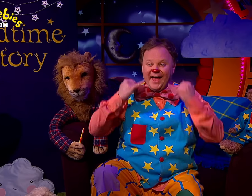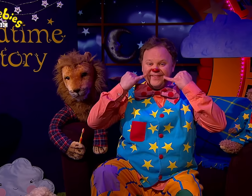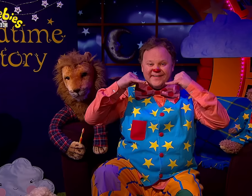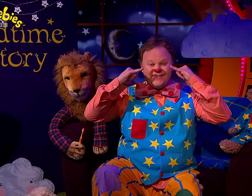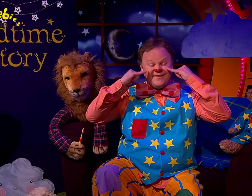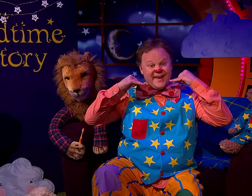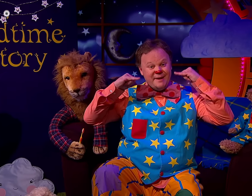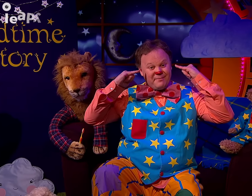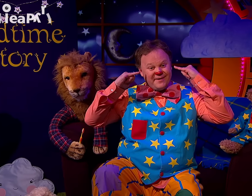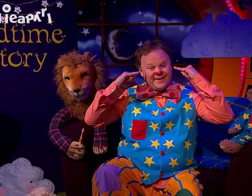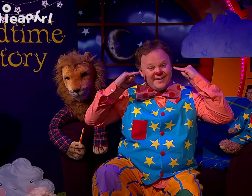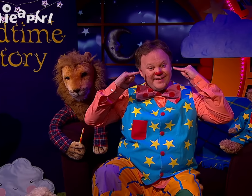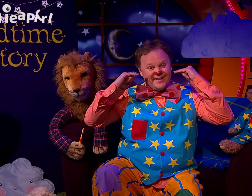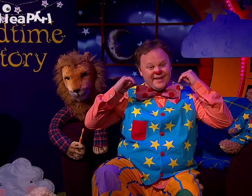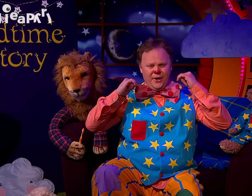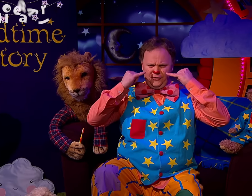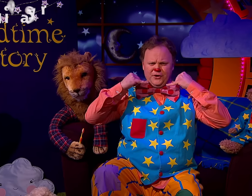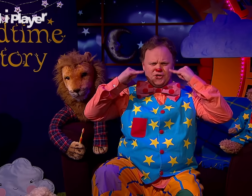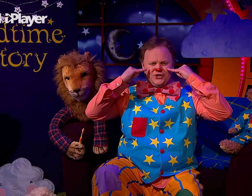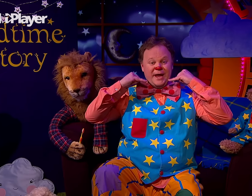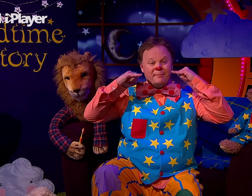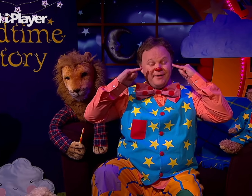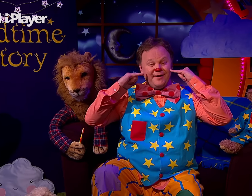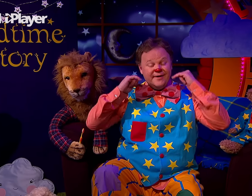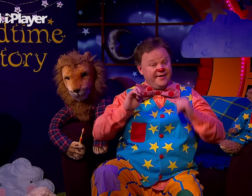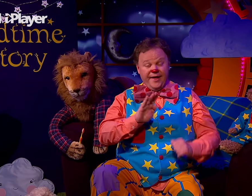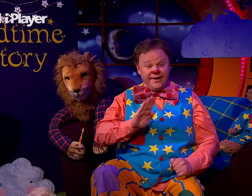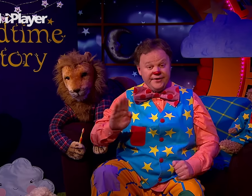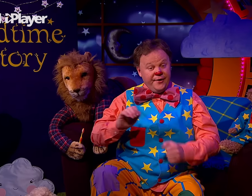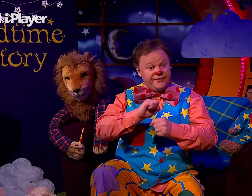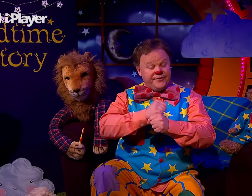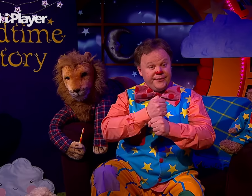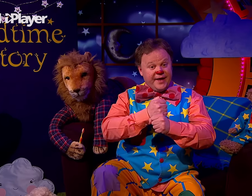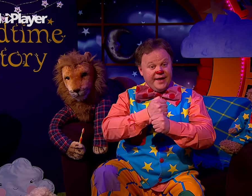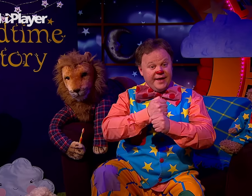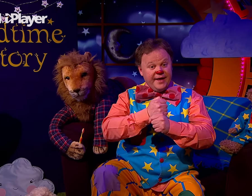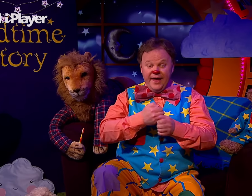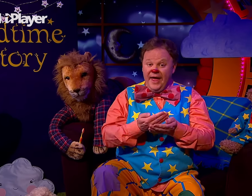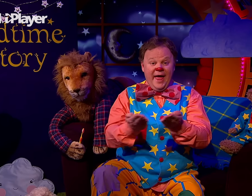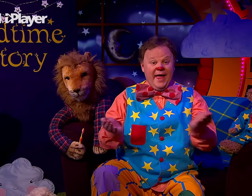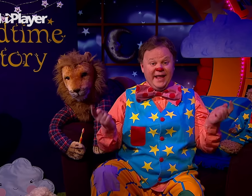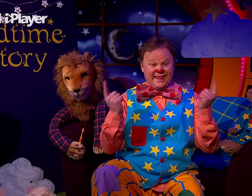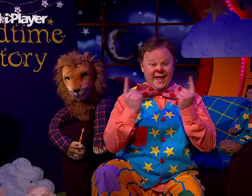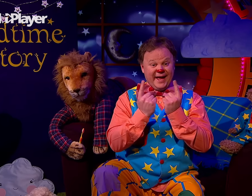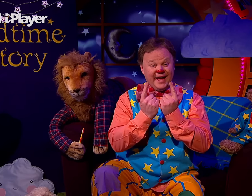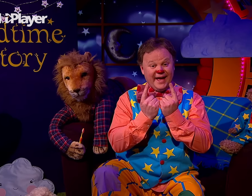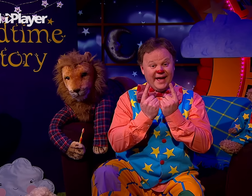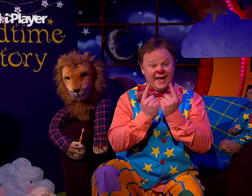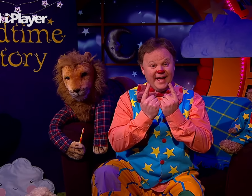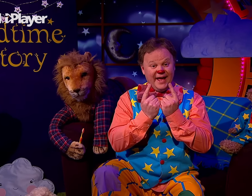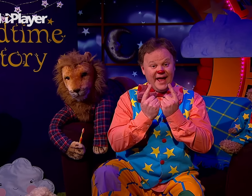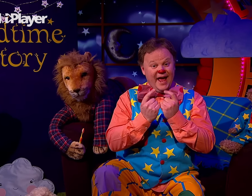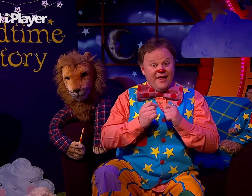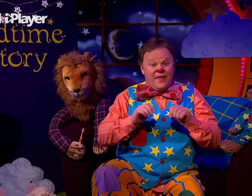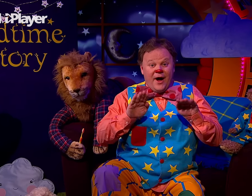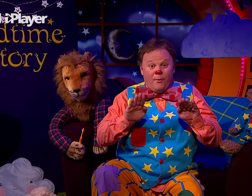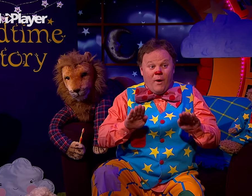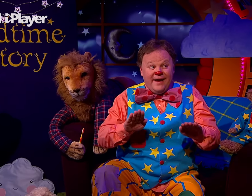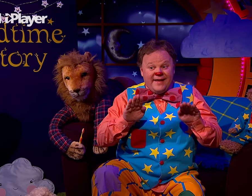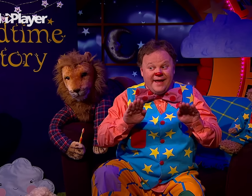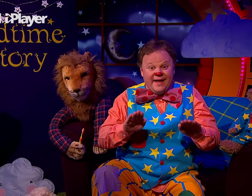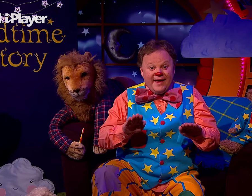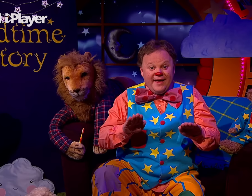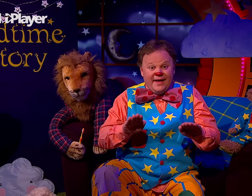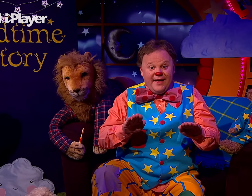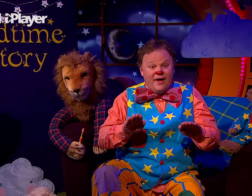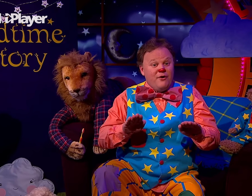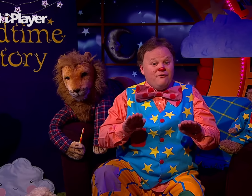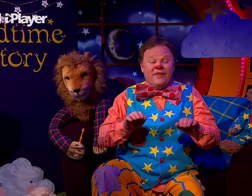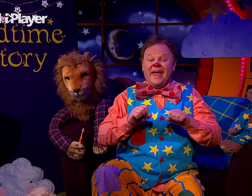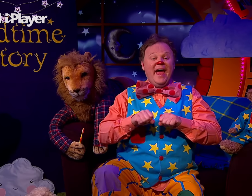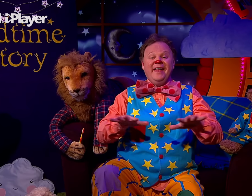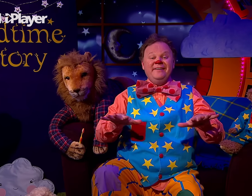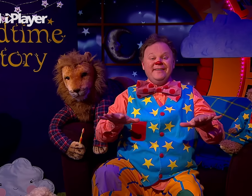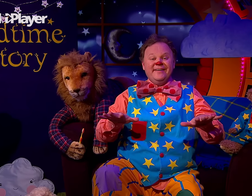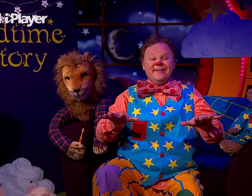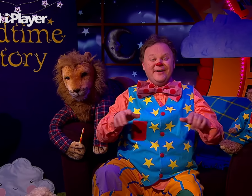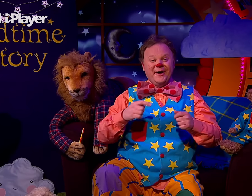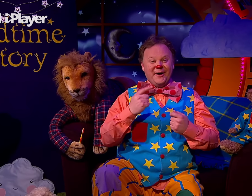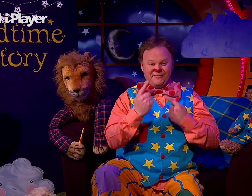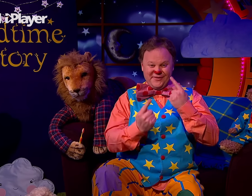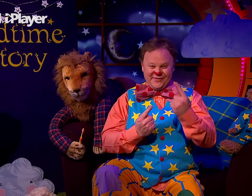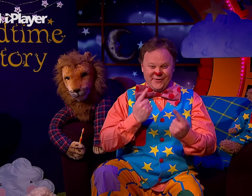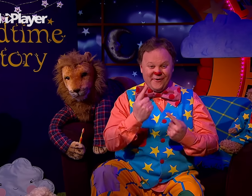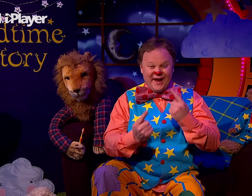and the sheep the sheep are not doing anything they are waiting for the end of the story